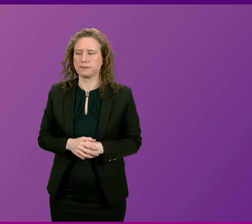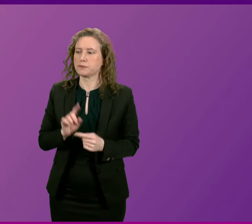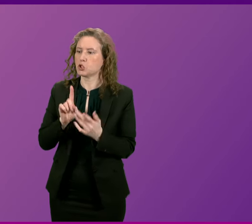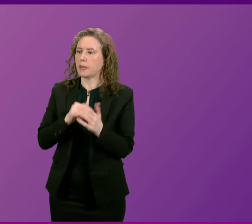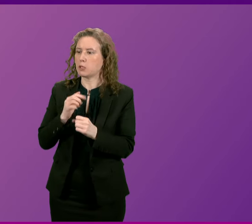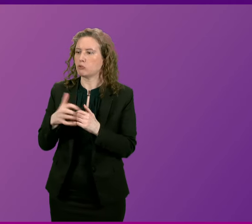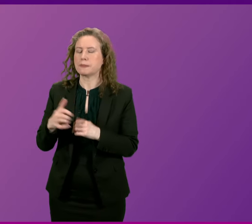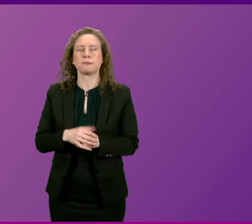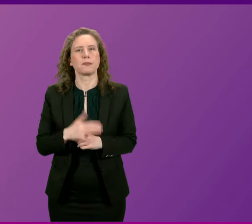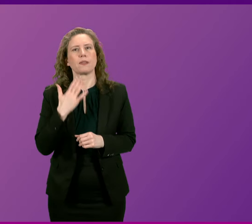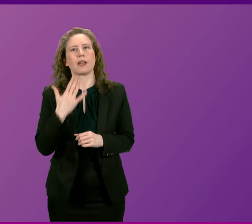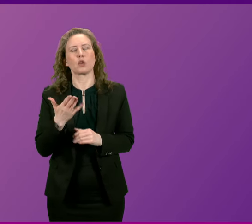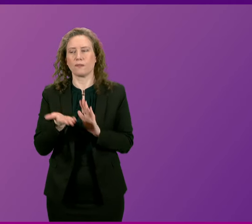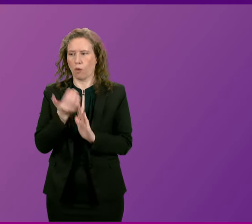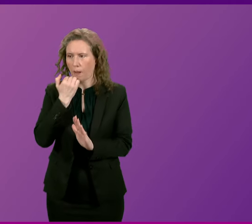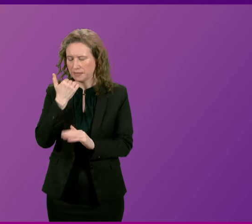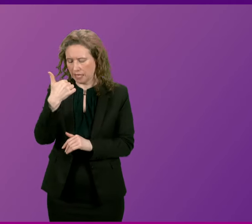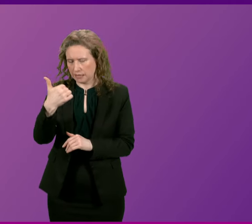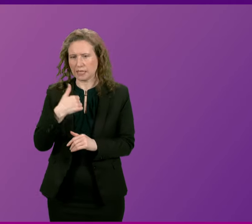I thank the First Minister for his update. All our thoughts are